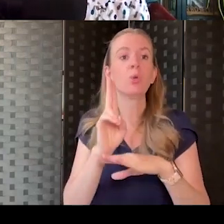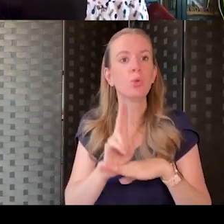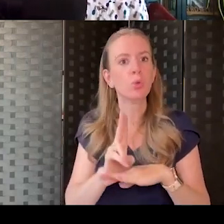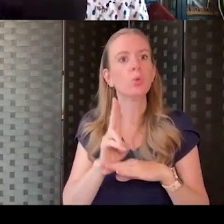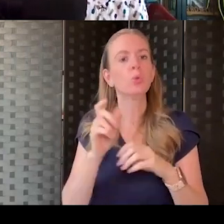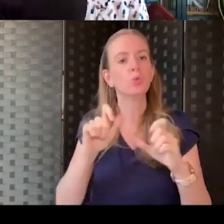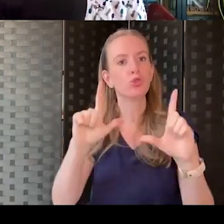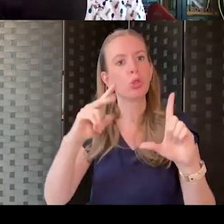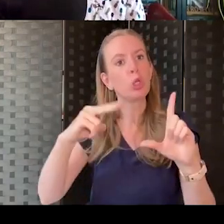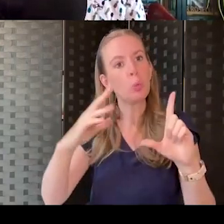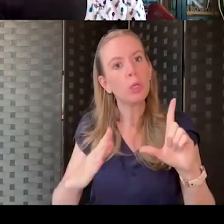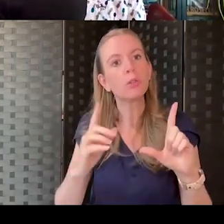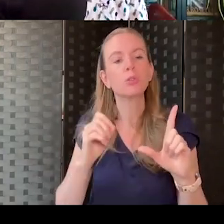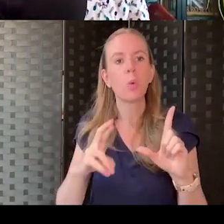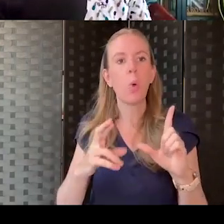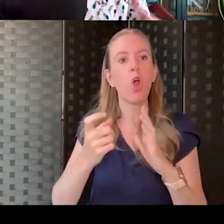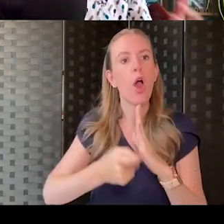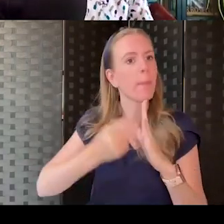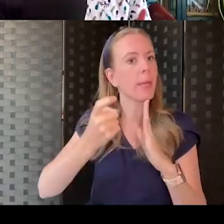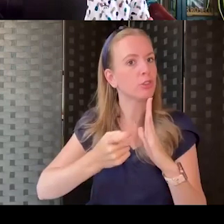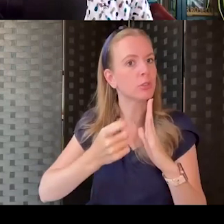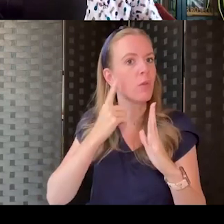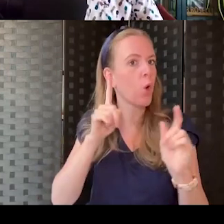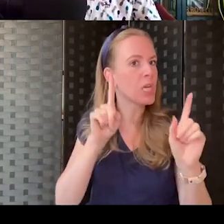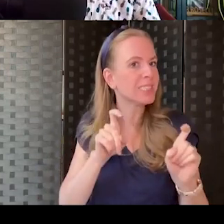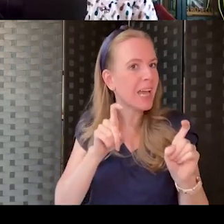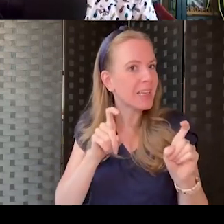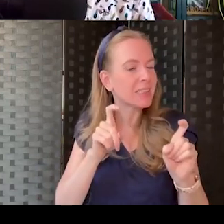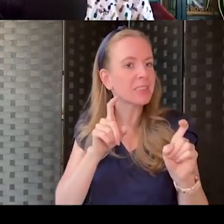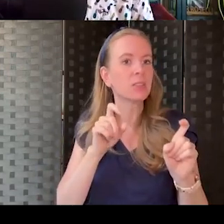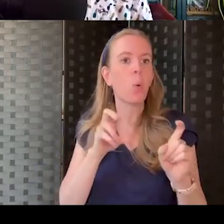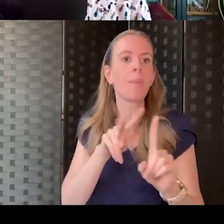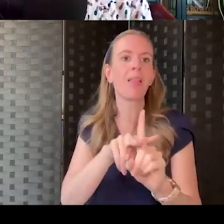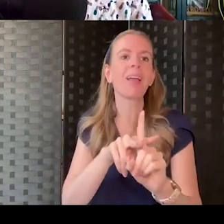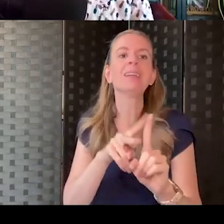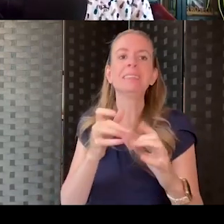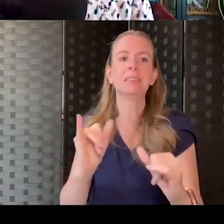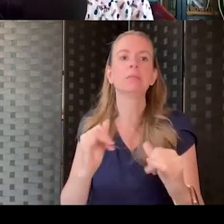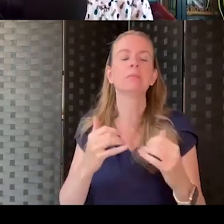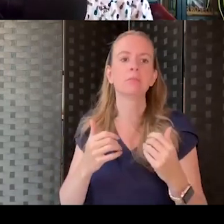or maybe use some automation to test it or parse at, there are plenty of challenges. The simplest